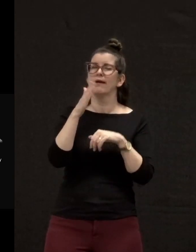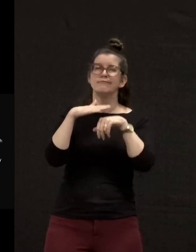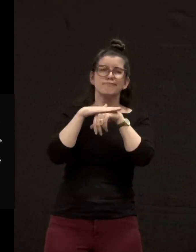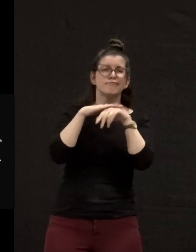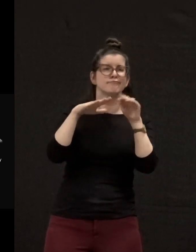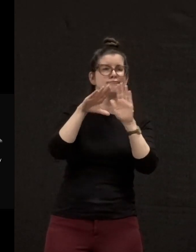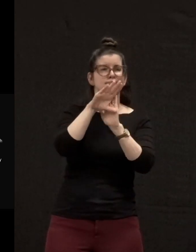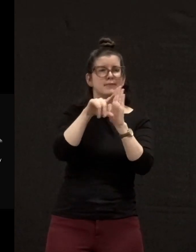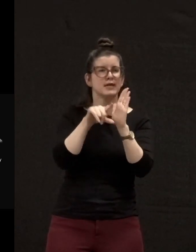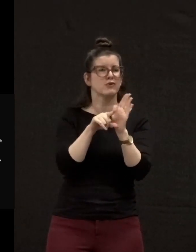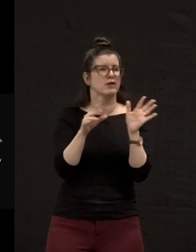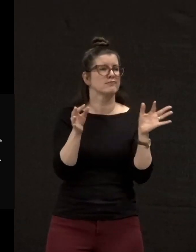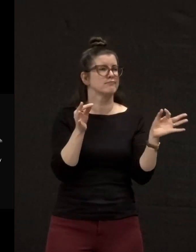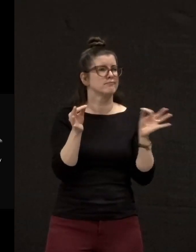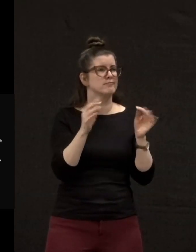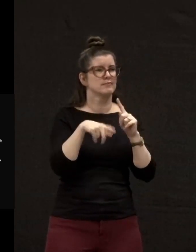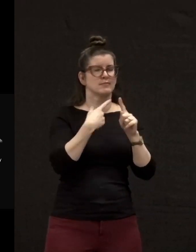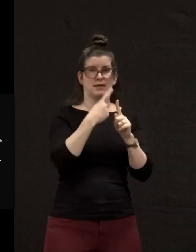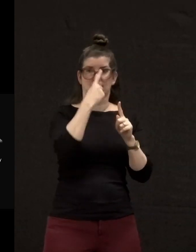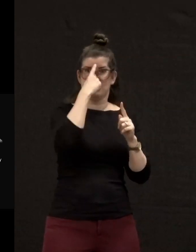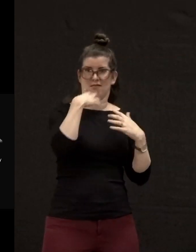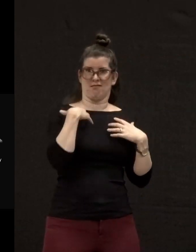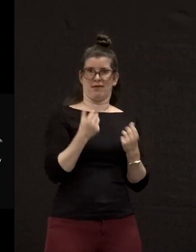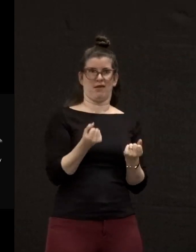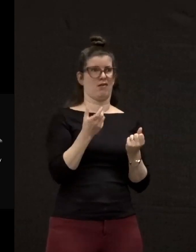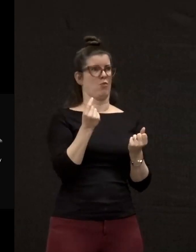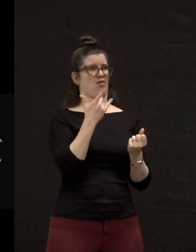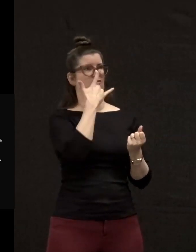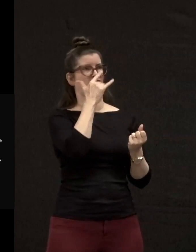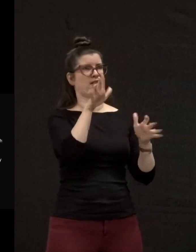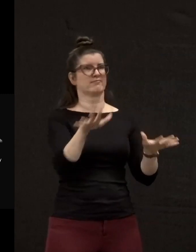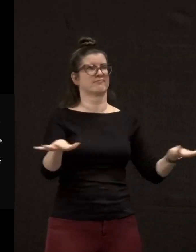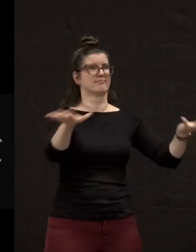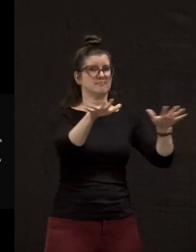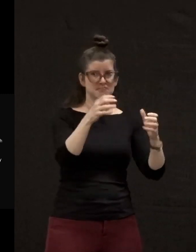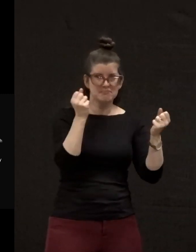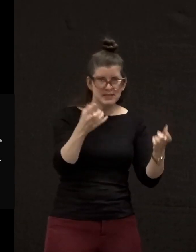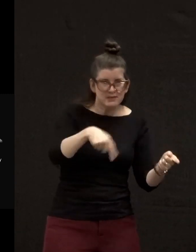in terms of the mental health landscape, which many of you may know quite well